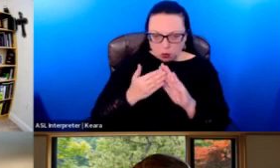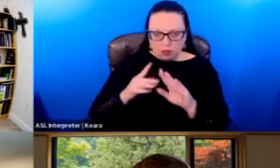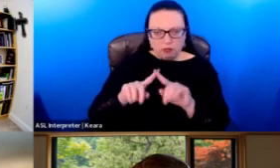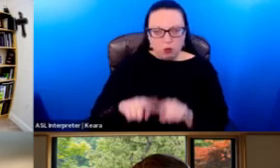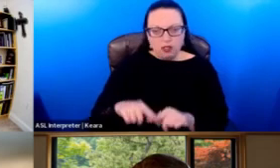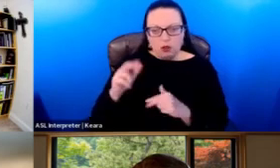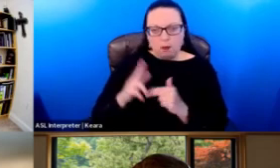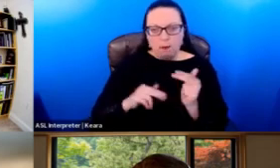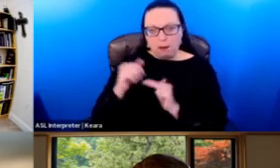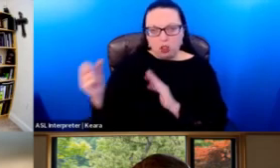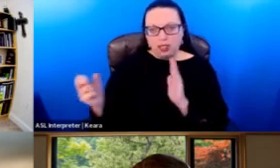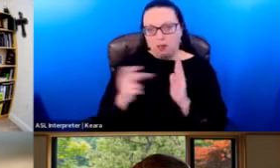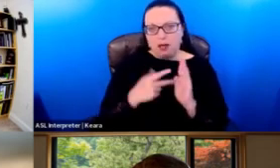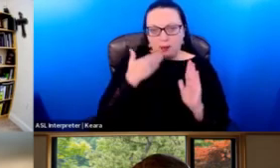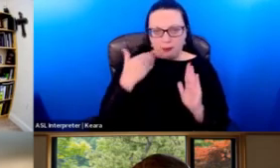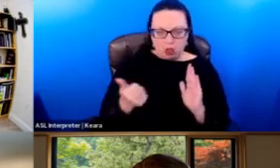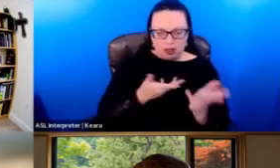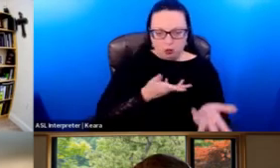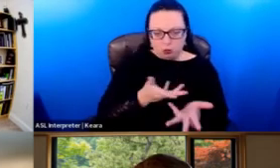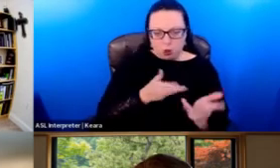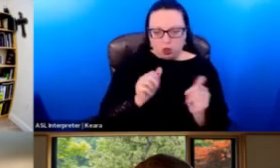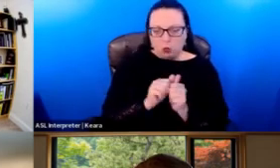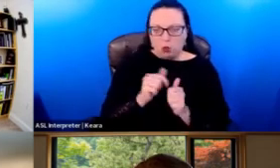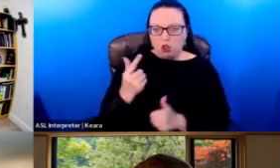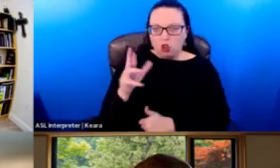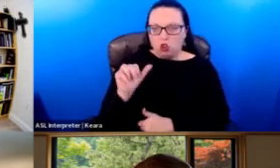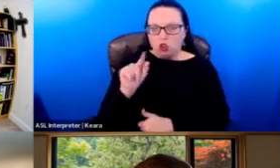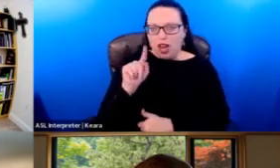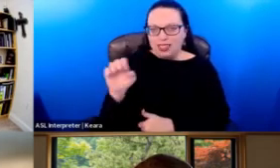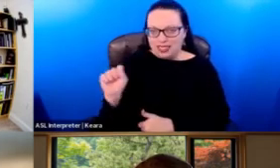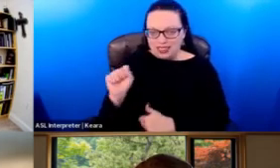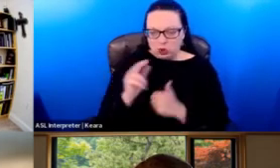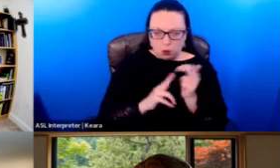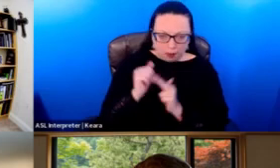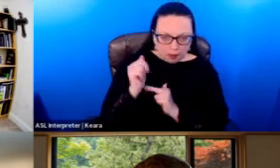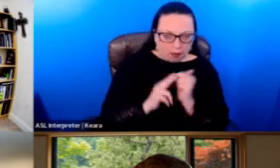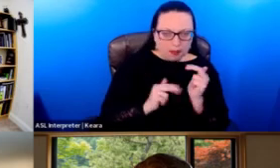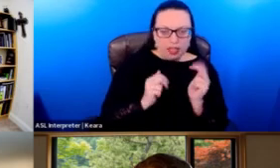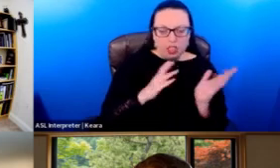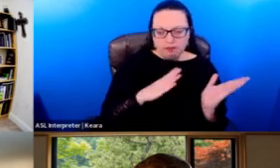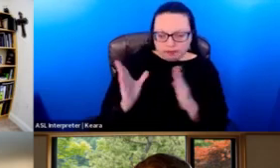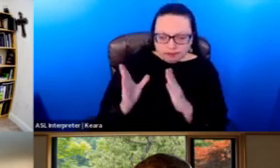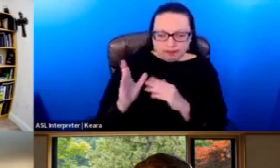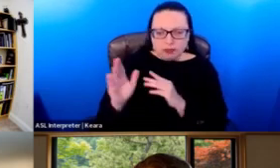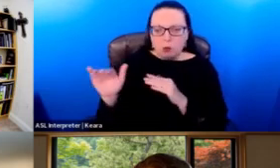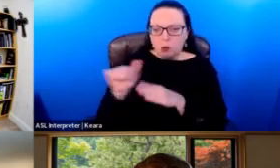was working with grantees to bear up and shift those practices that have kind of closed down or changed in